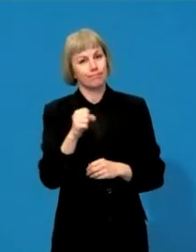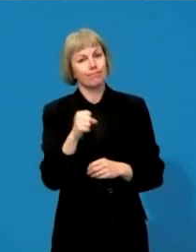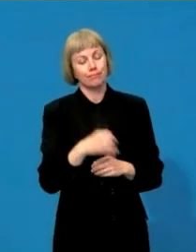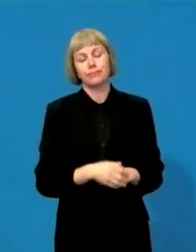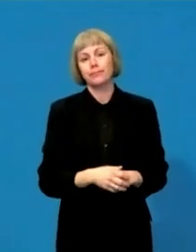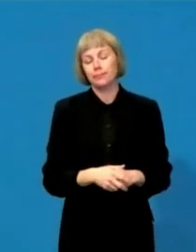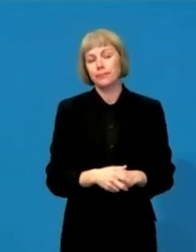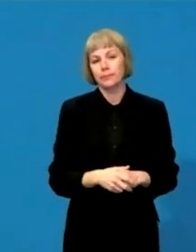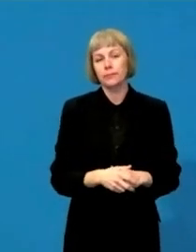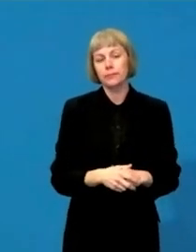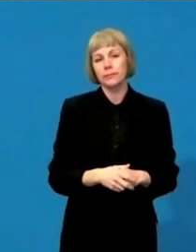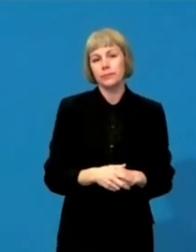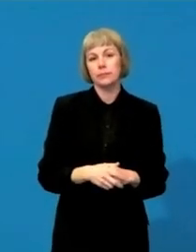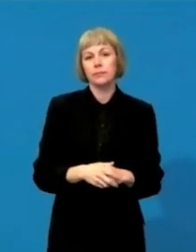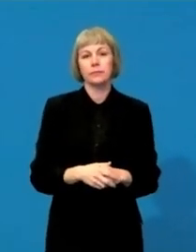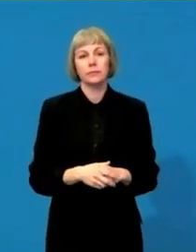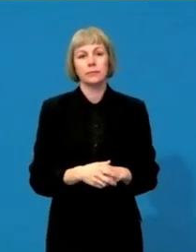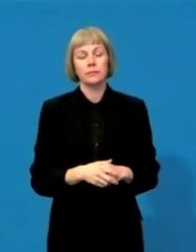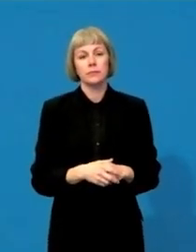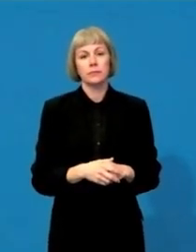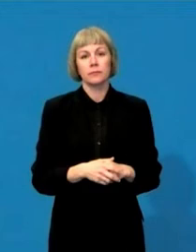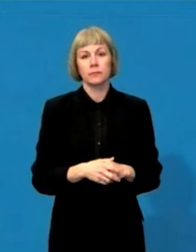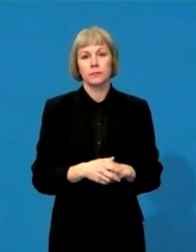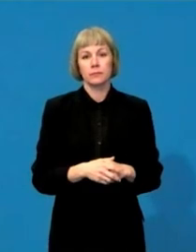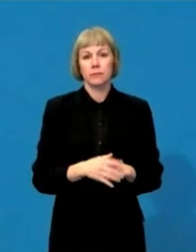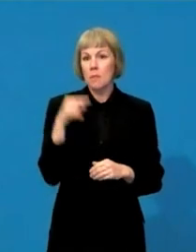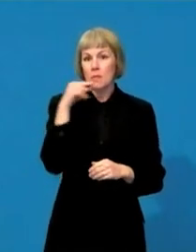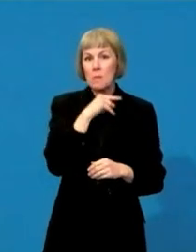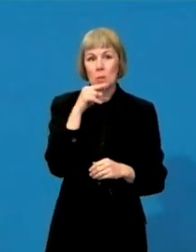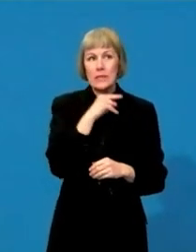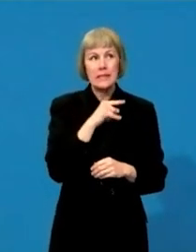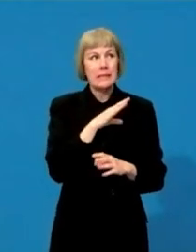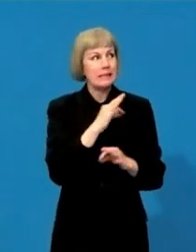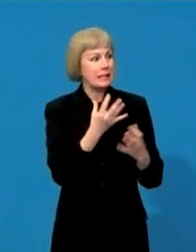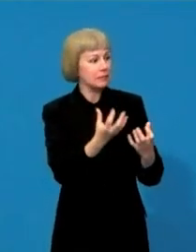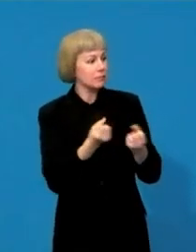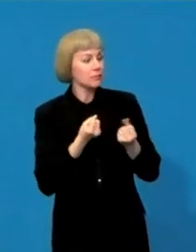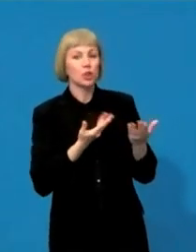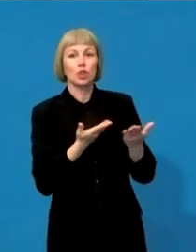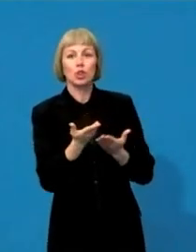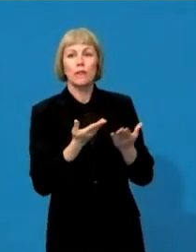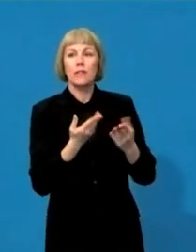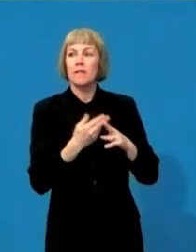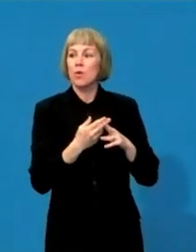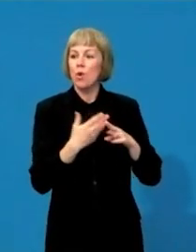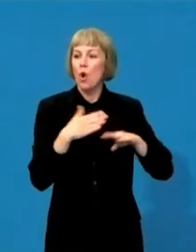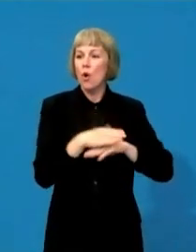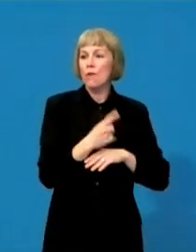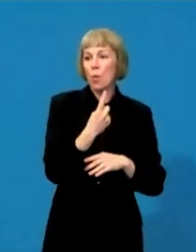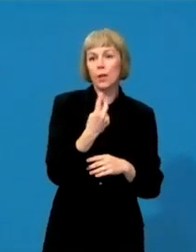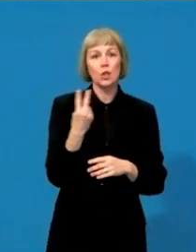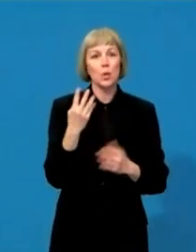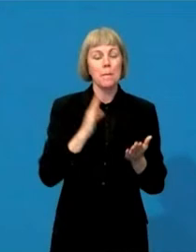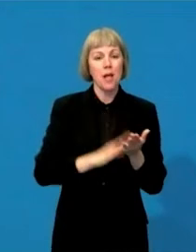We - we didn't receive any services for over a month, maybe two months because of COVID.